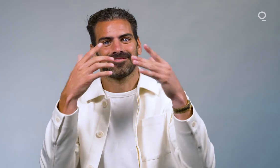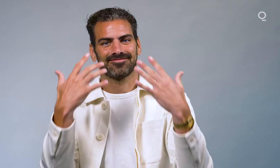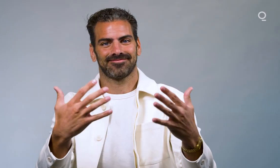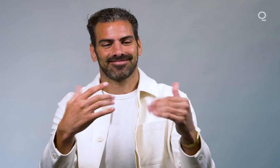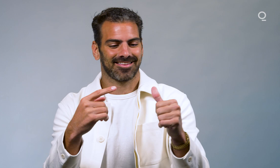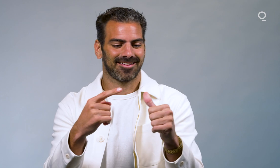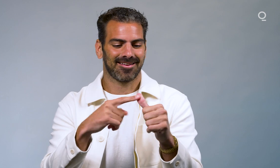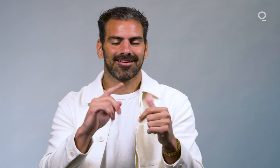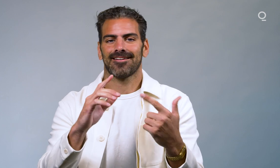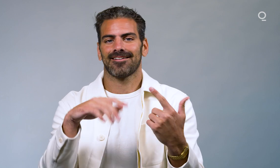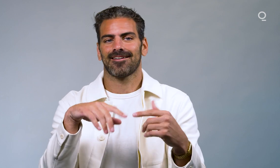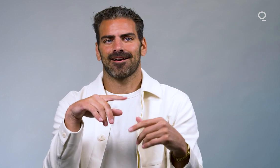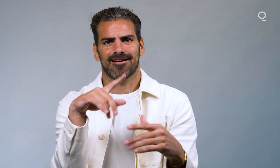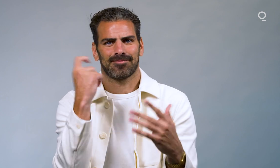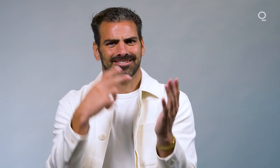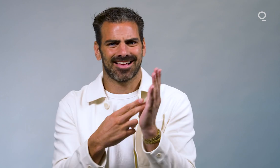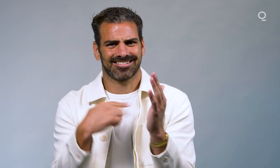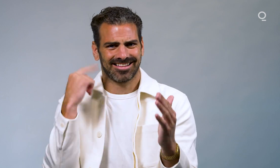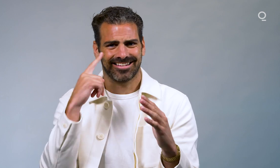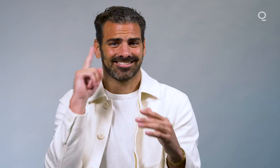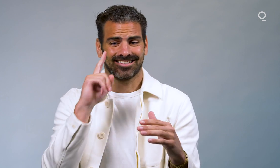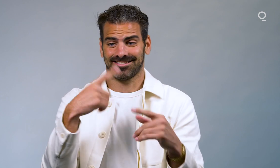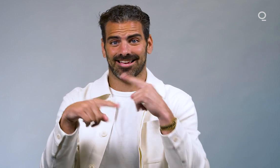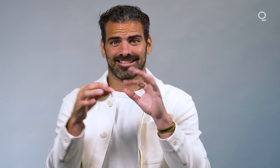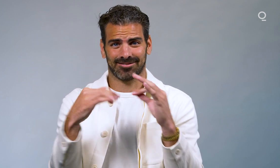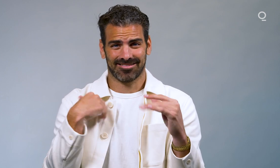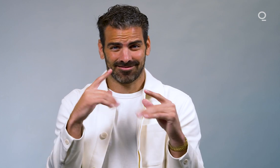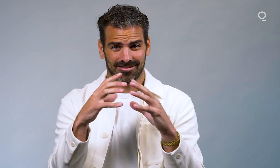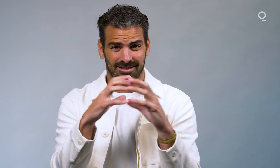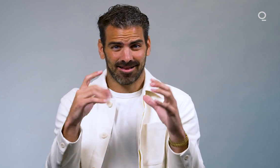You know, I think that's probably one of the biggest goals that we really have as a community.